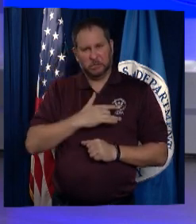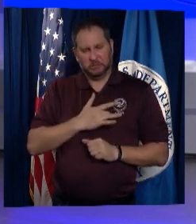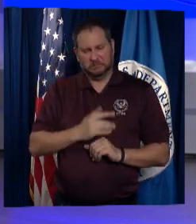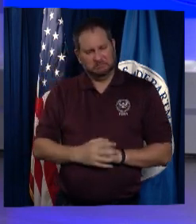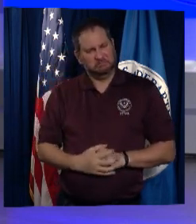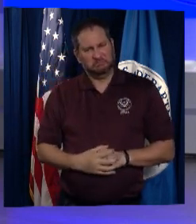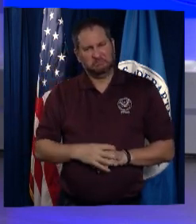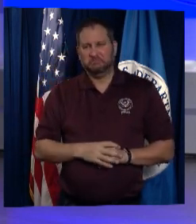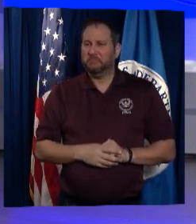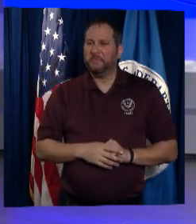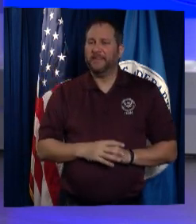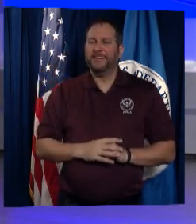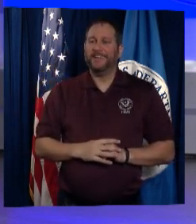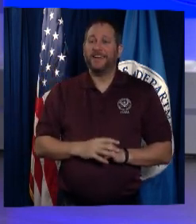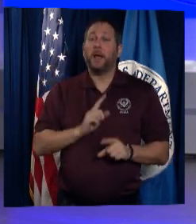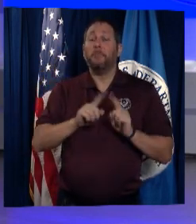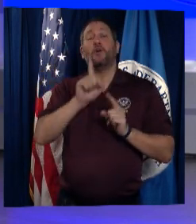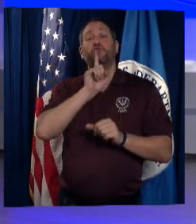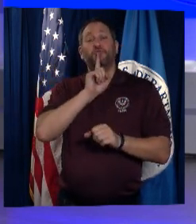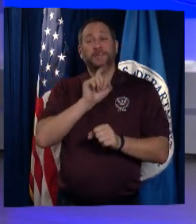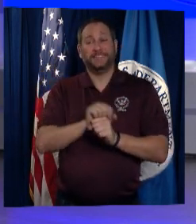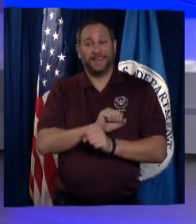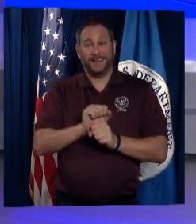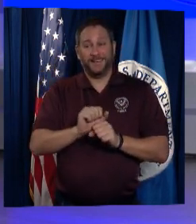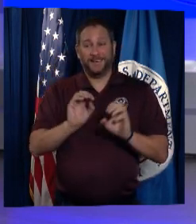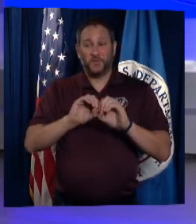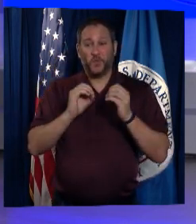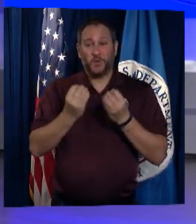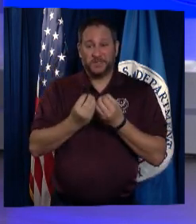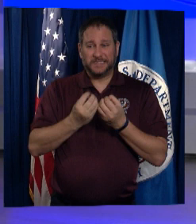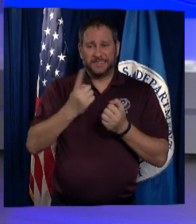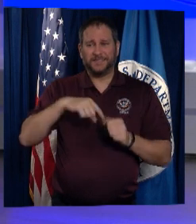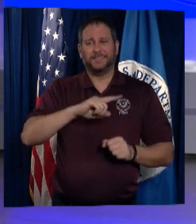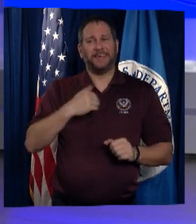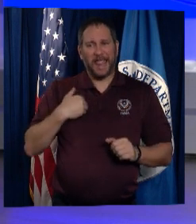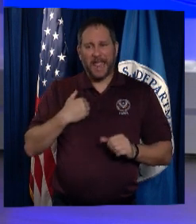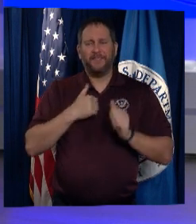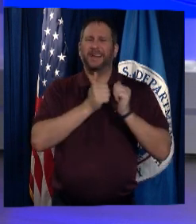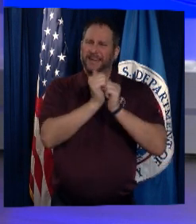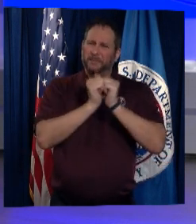same command structure. Sometimes those interests align like the stars. Other